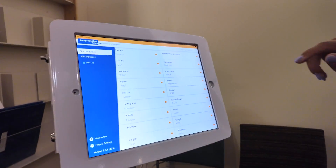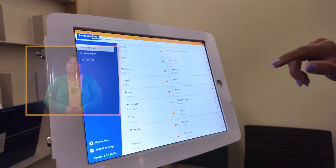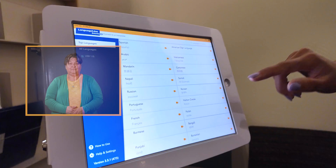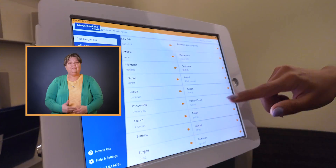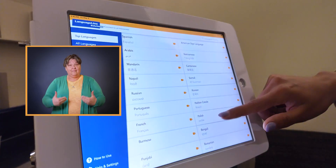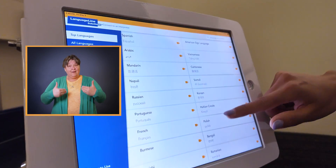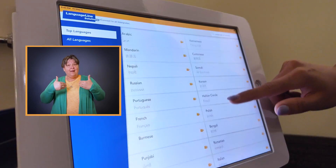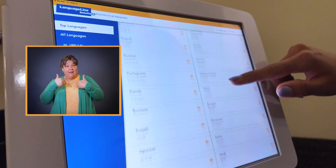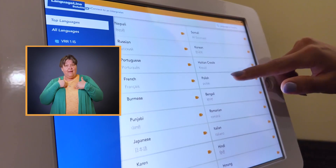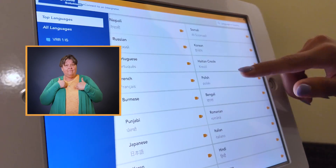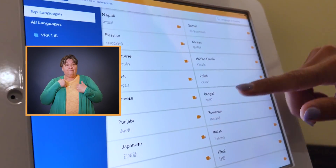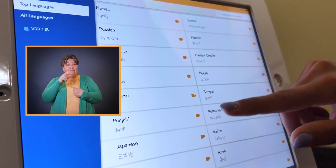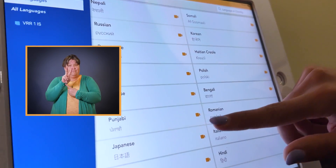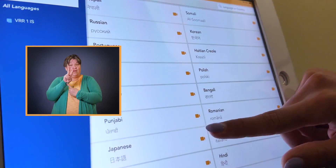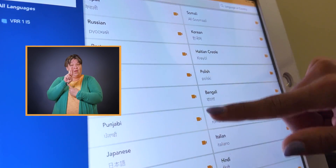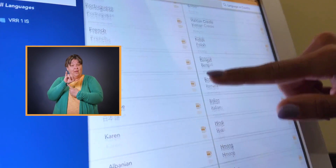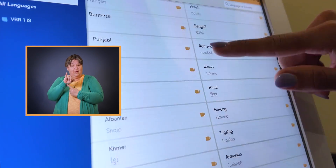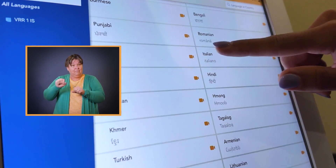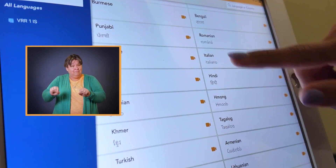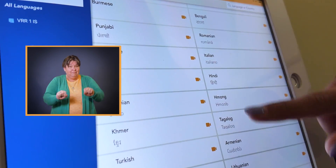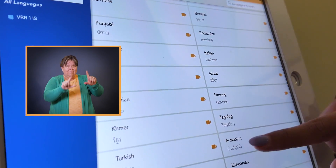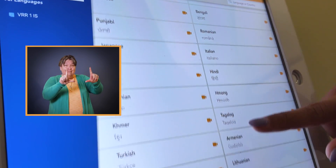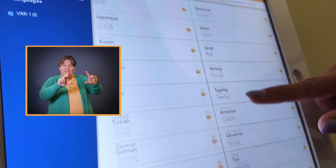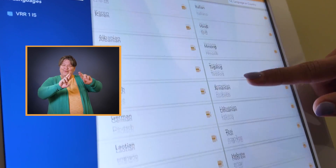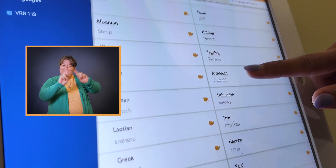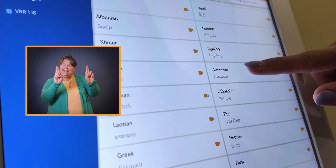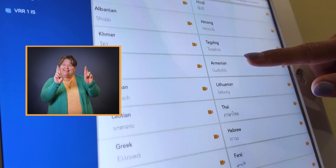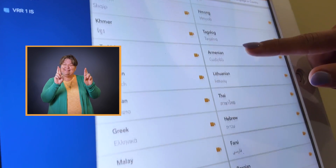There are virtual interpreters here.